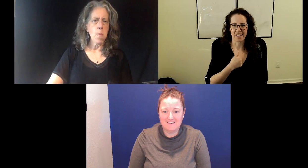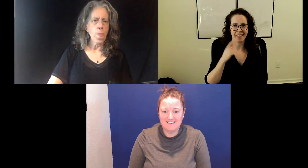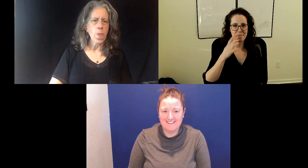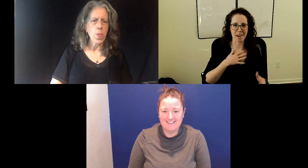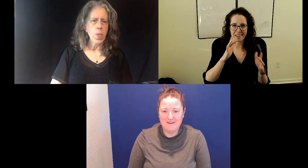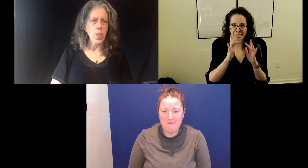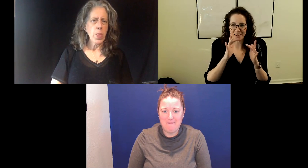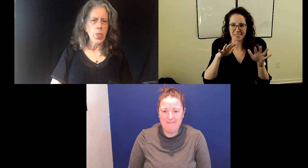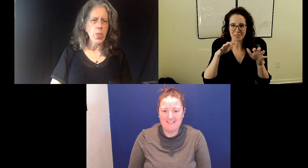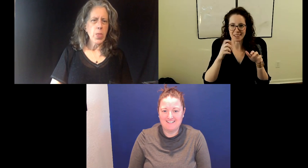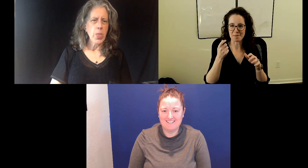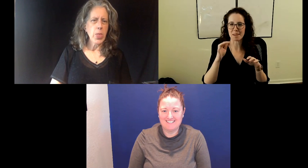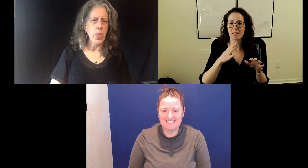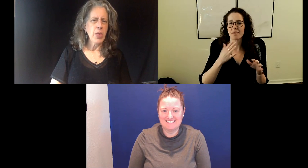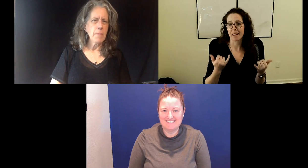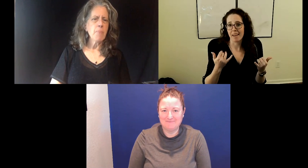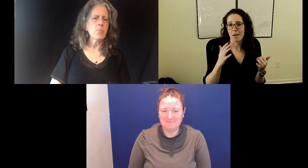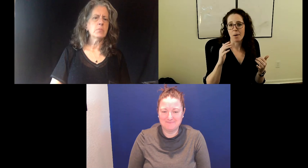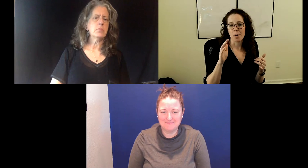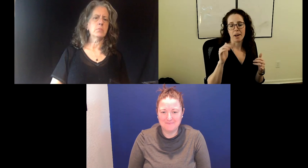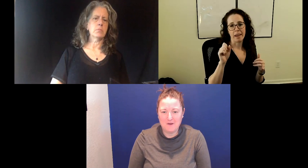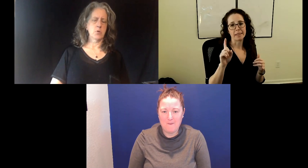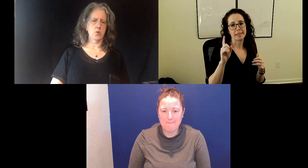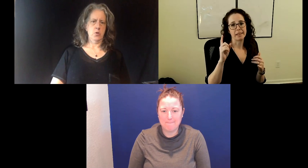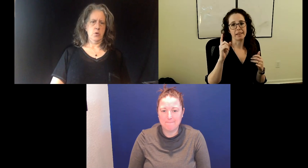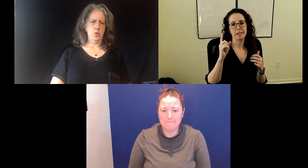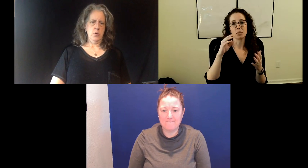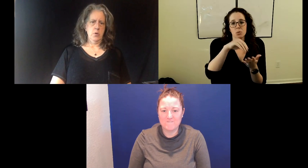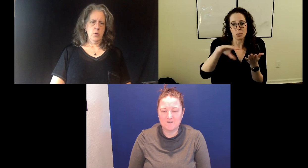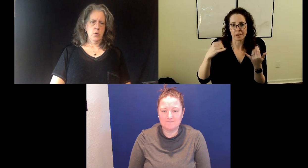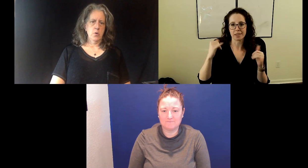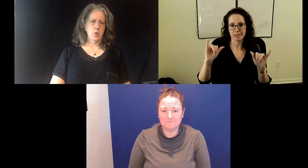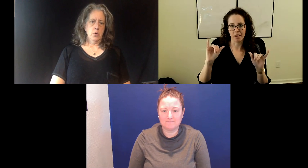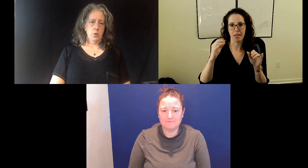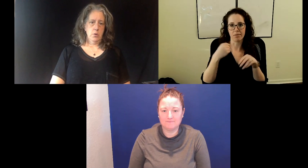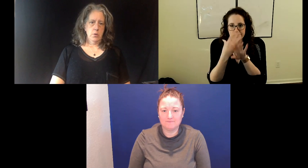laura could you tell us about your experience sorry my uh screen froze for a second um the